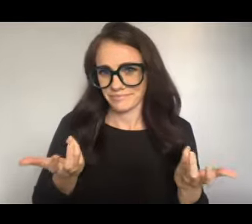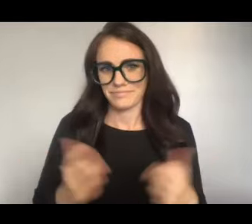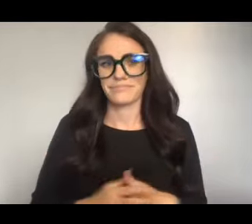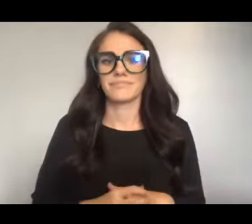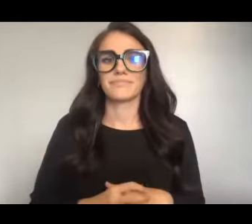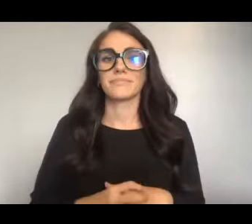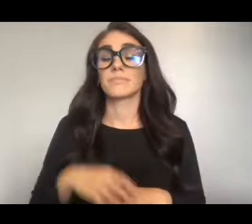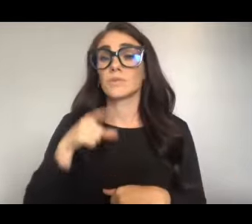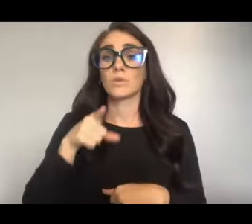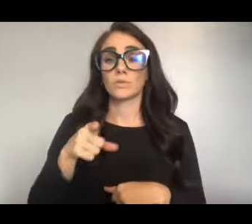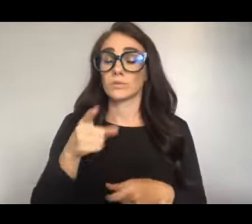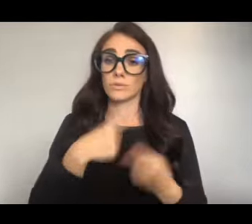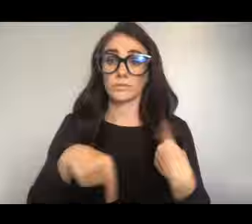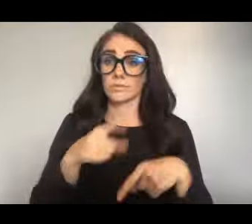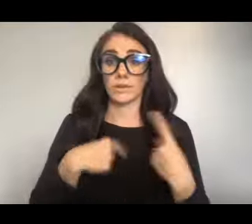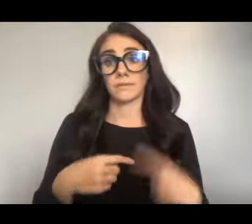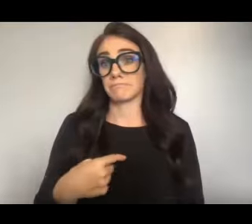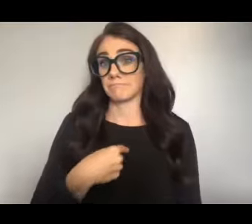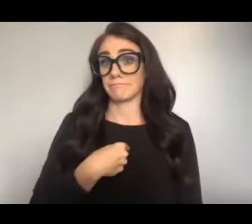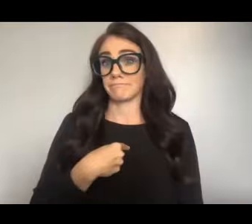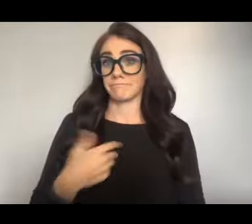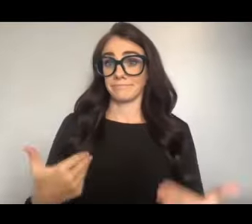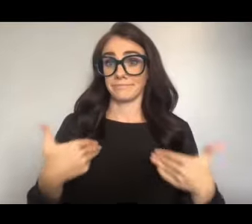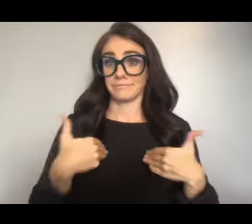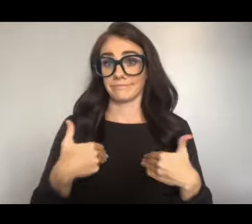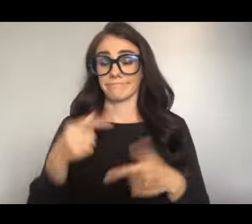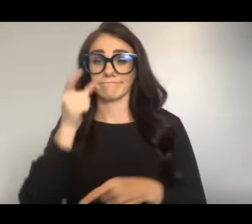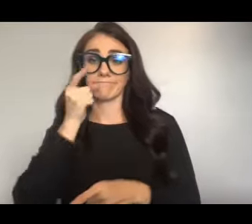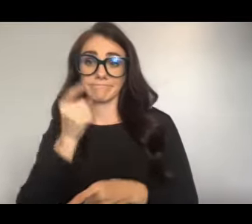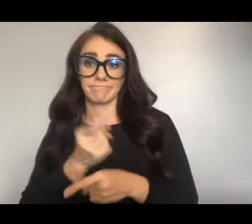So, what you would sign is " ME HAVE